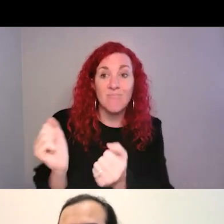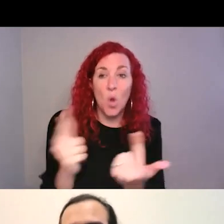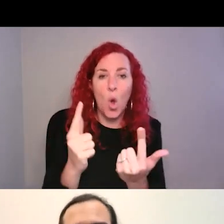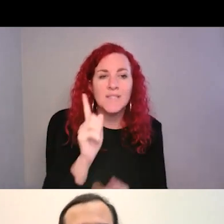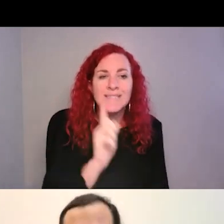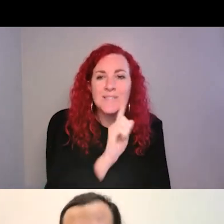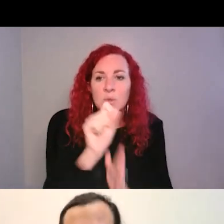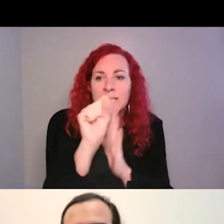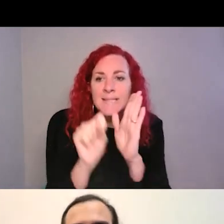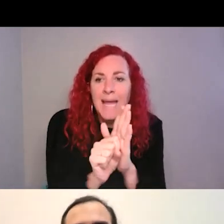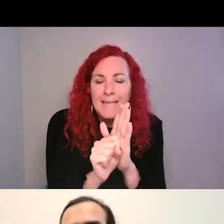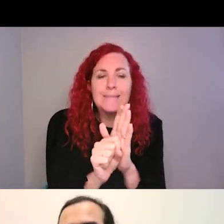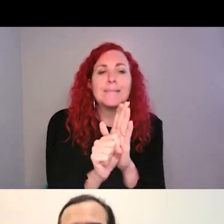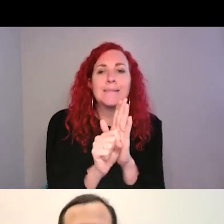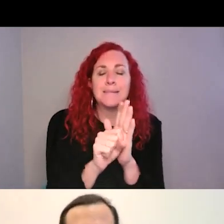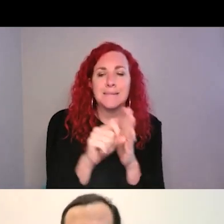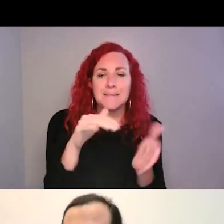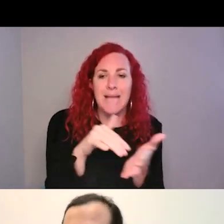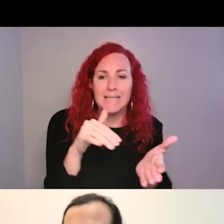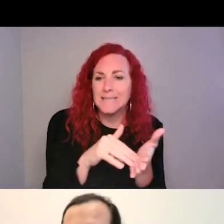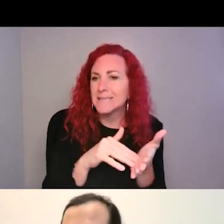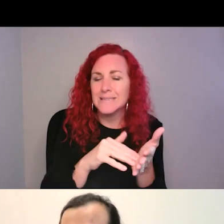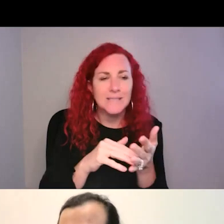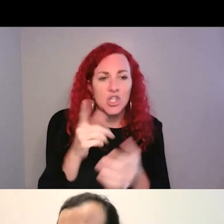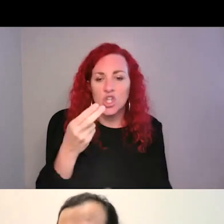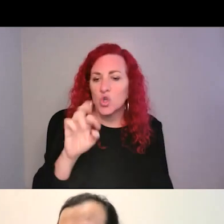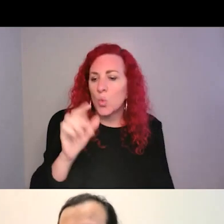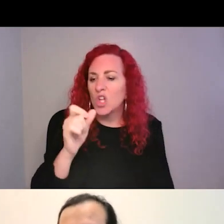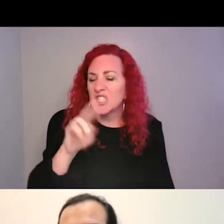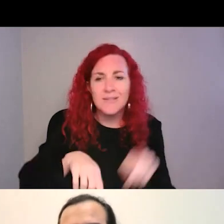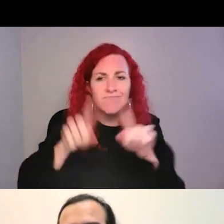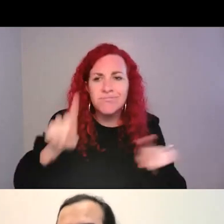THEY ARE IN DIFFERENT SETTINGS. EVERY SETTING IS SLIGHTLY DIFFERENT.